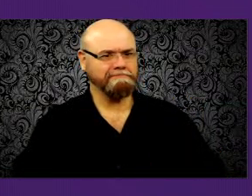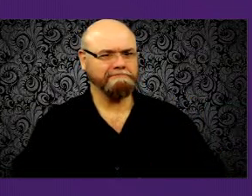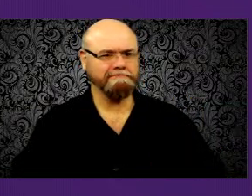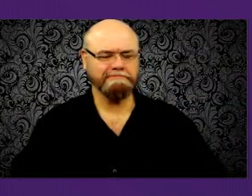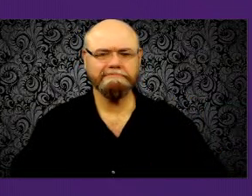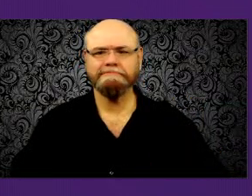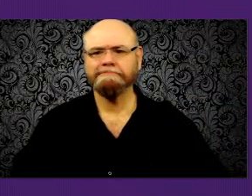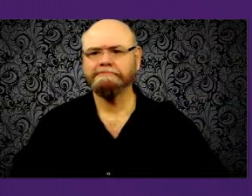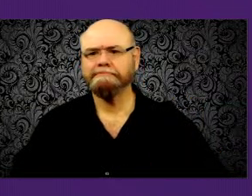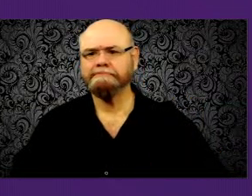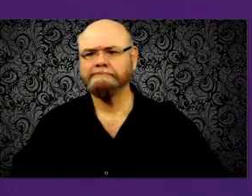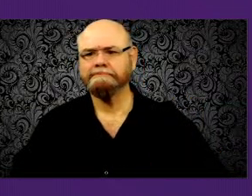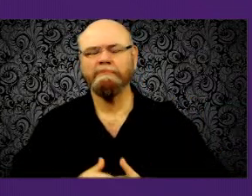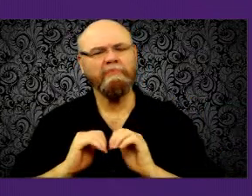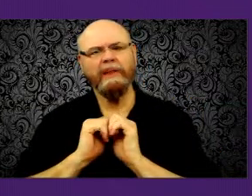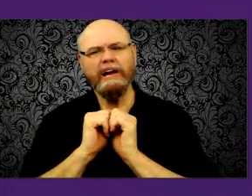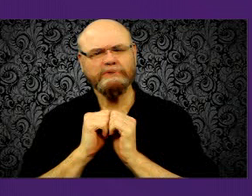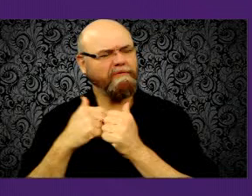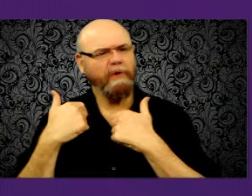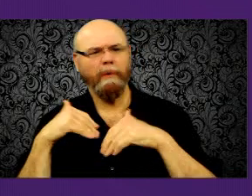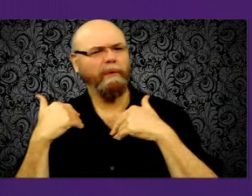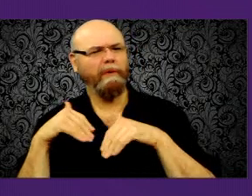Powerful observations from this student. I'm sure you'll agree.